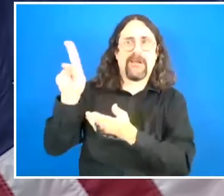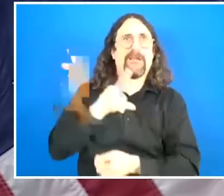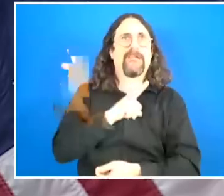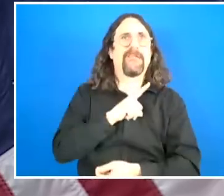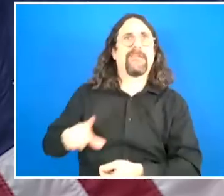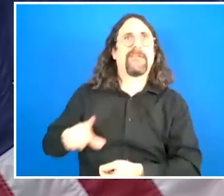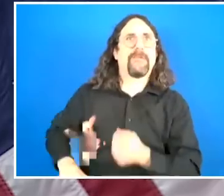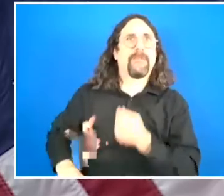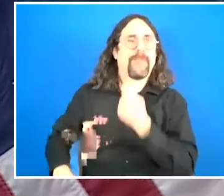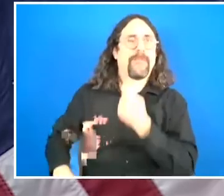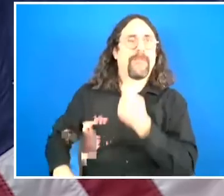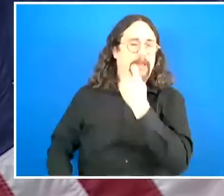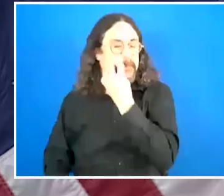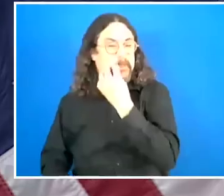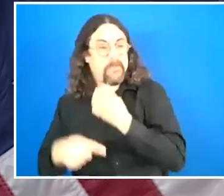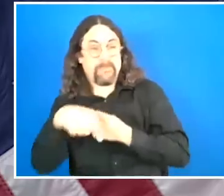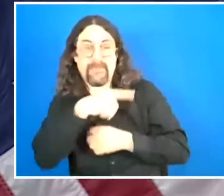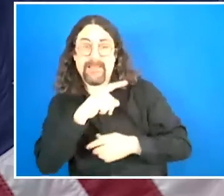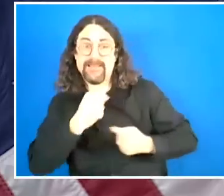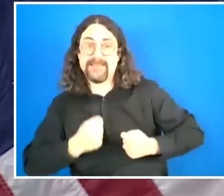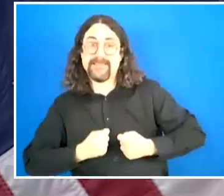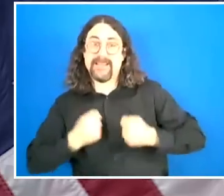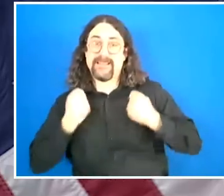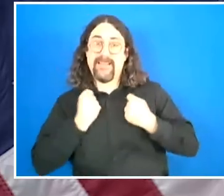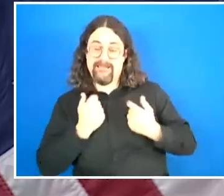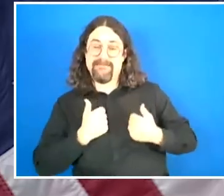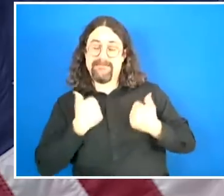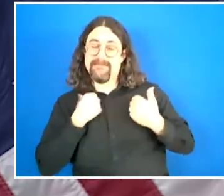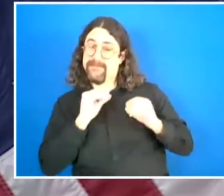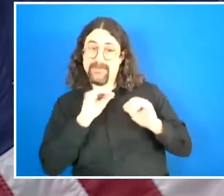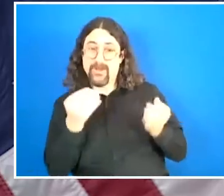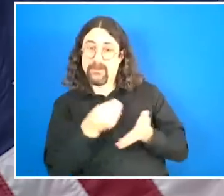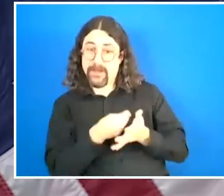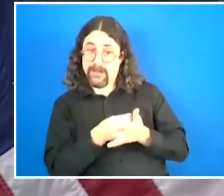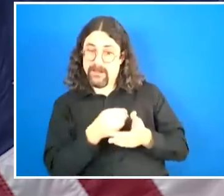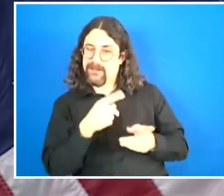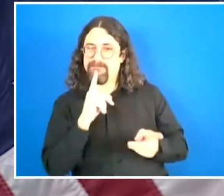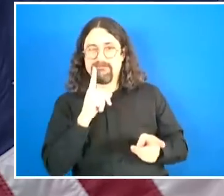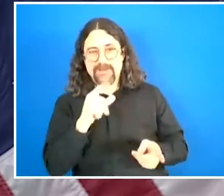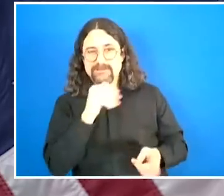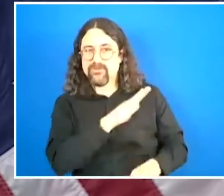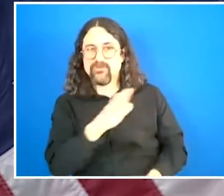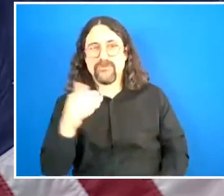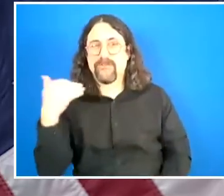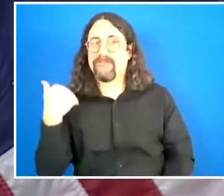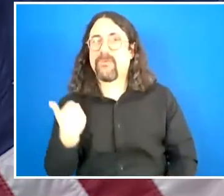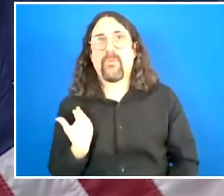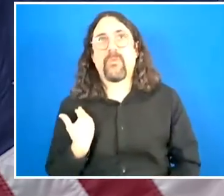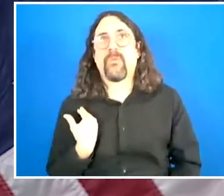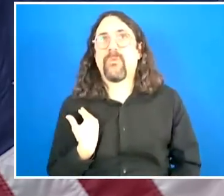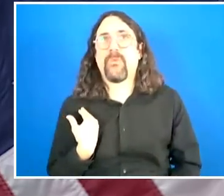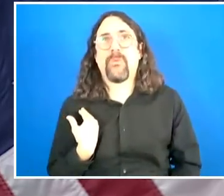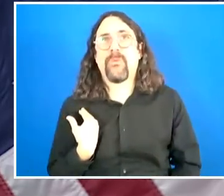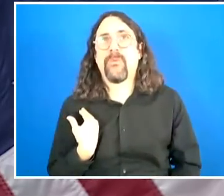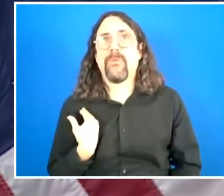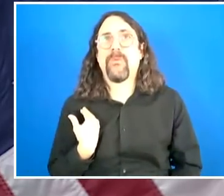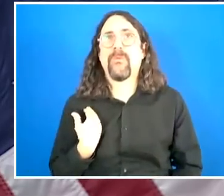SO FOR THE TENANTS WHO CAN PAY, GREAT. KEEP PAYING ON TIME . IF YOU CAN'T PAY YOU SHOULDA HVE THE OPTION TO USE